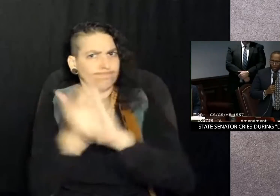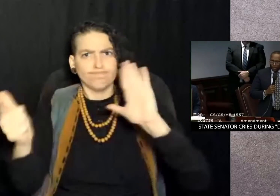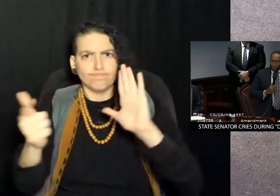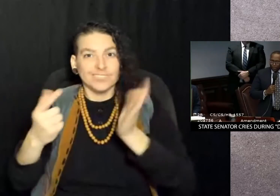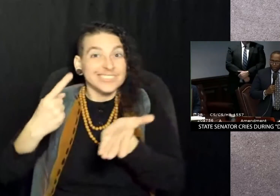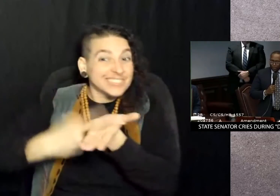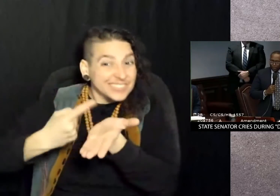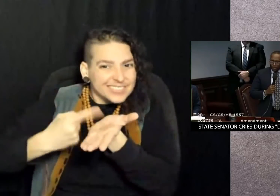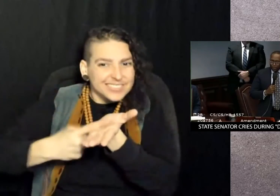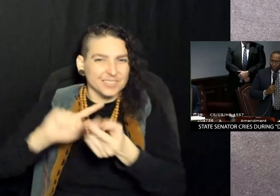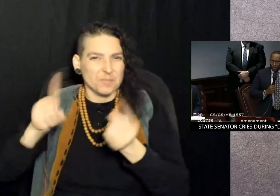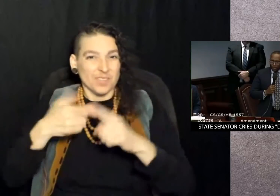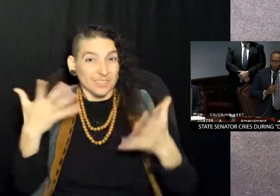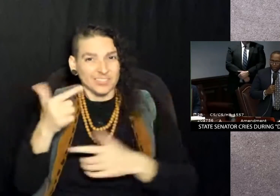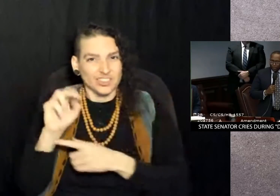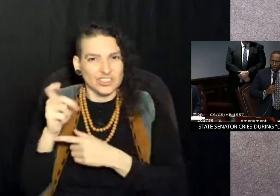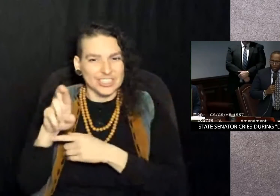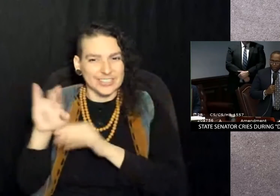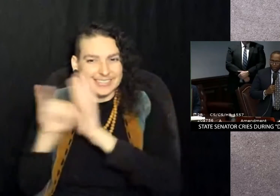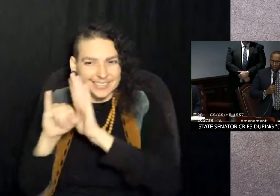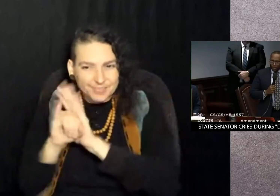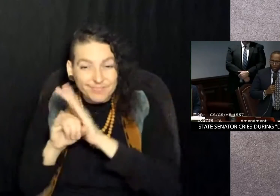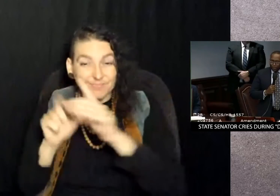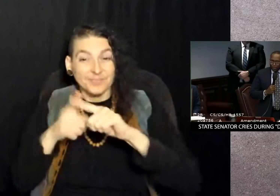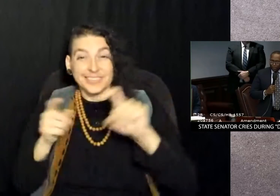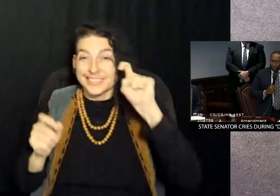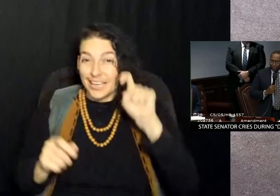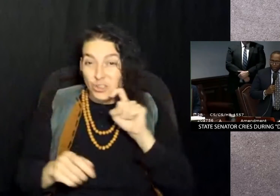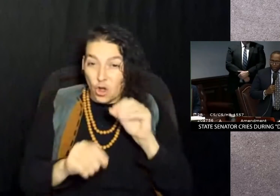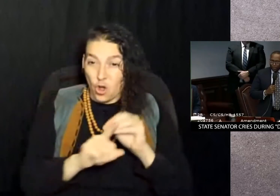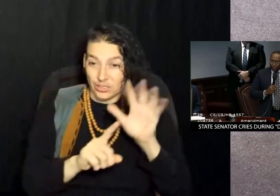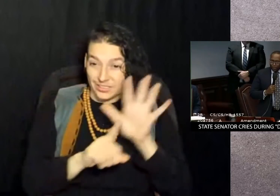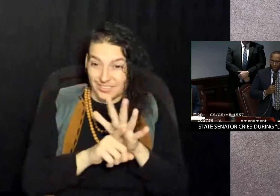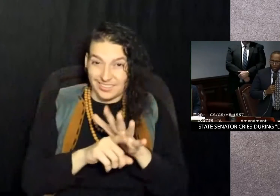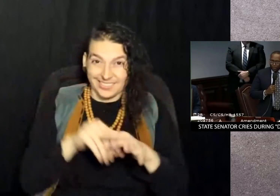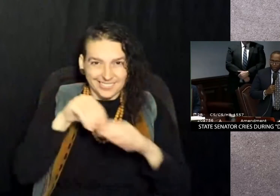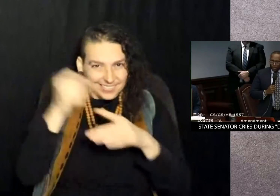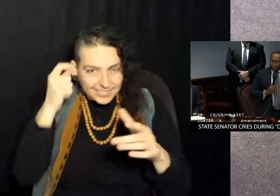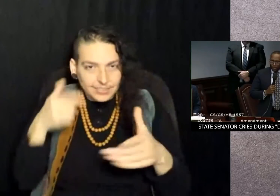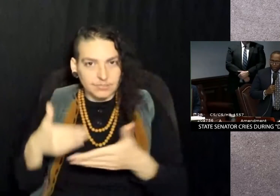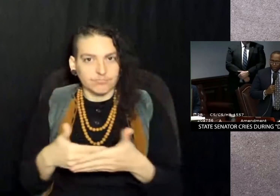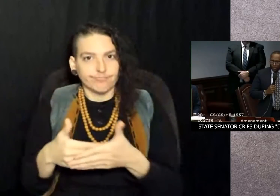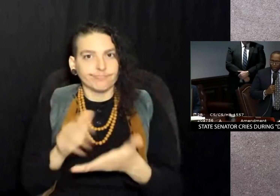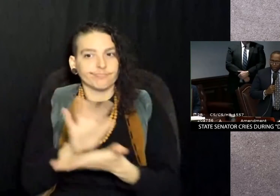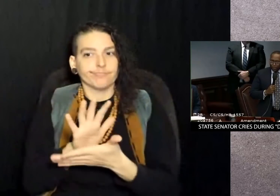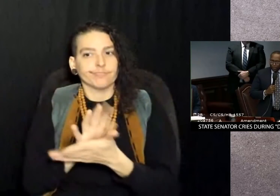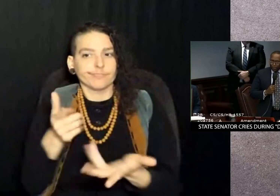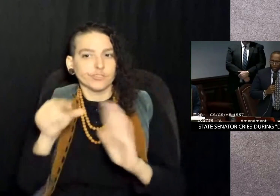bans discussion about gender identity and sexual orientation in grades kindergarten through third